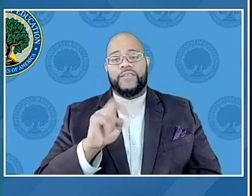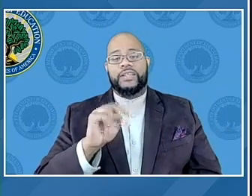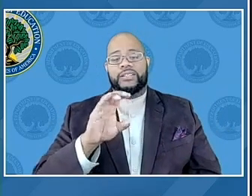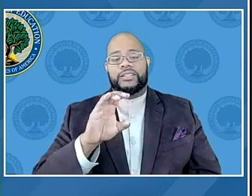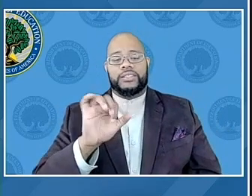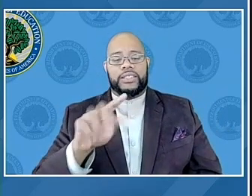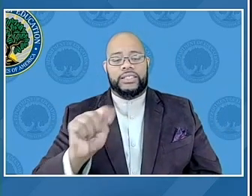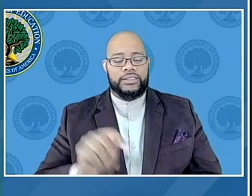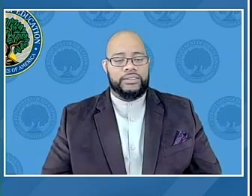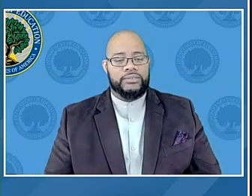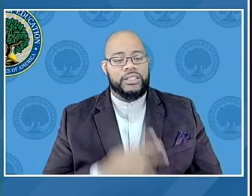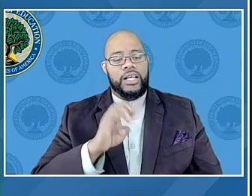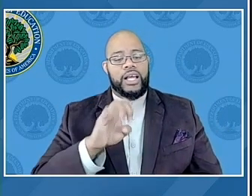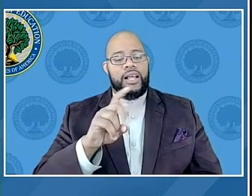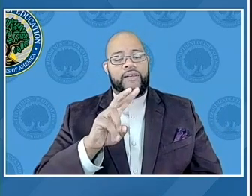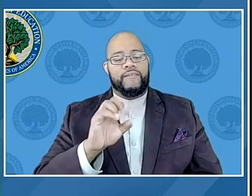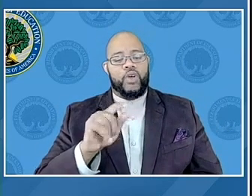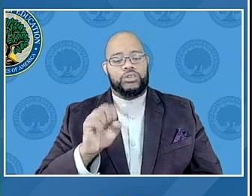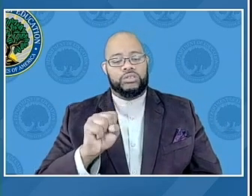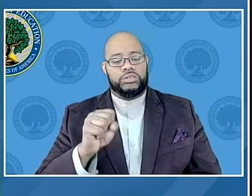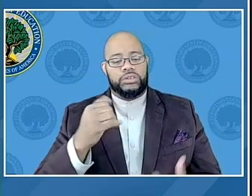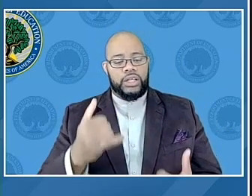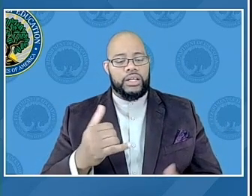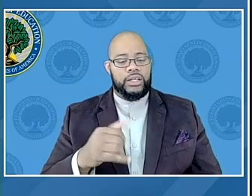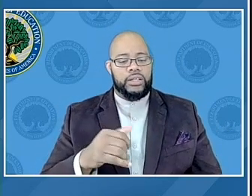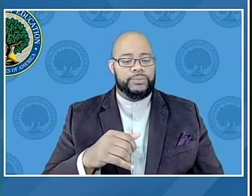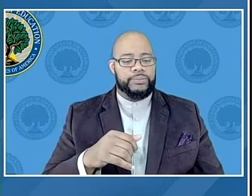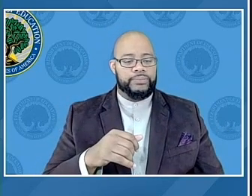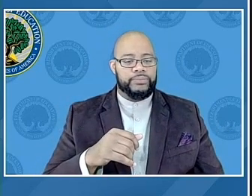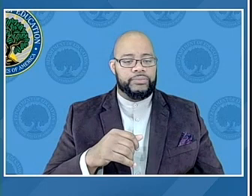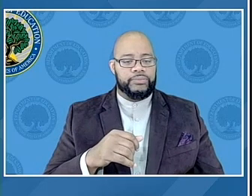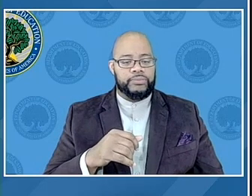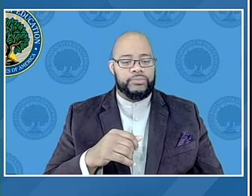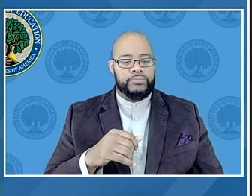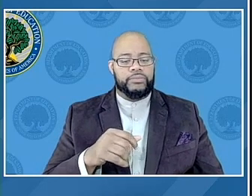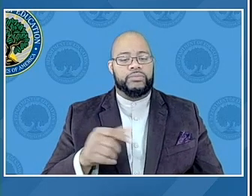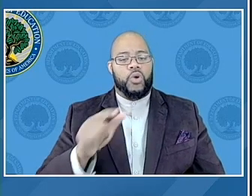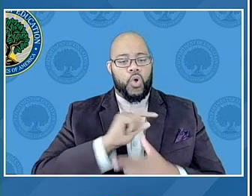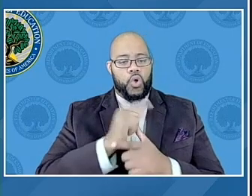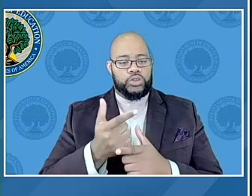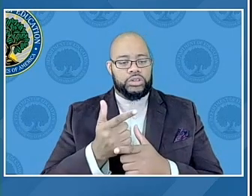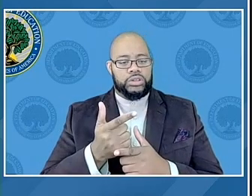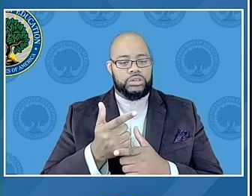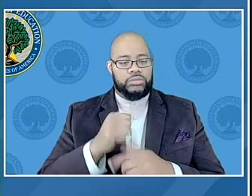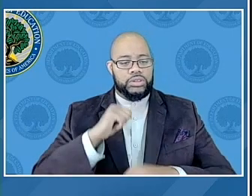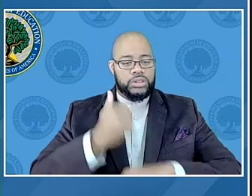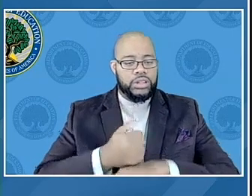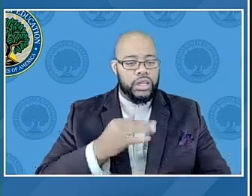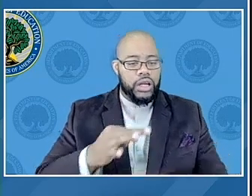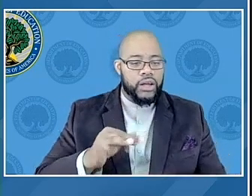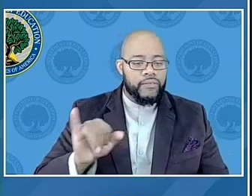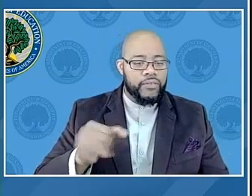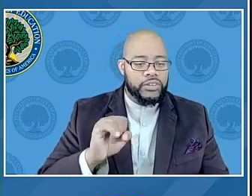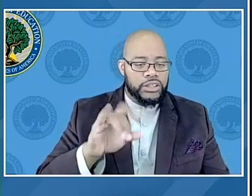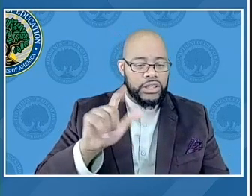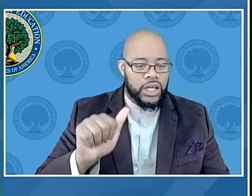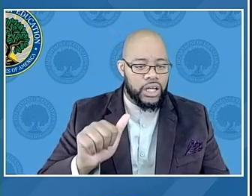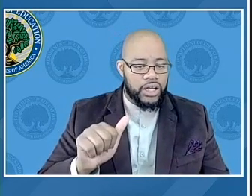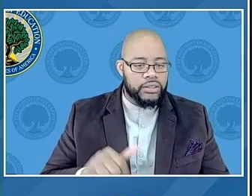now who is in as alternate in place of Jessica. So welcome, Ed.